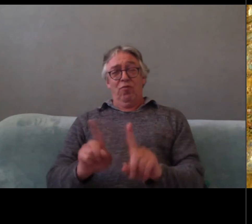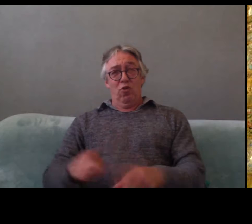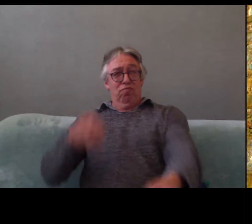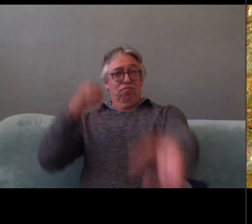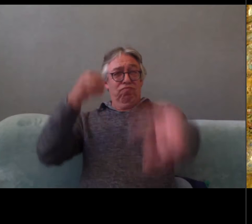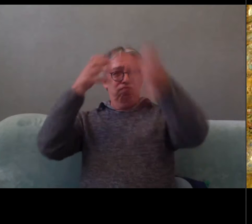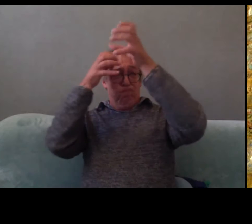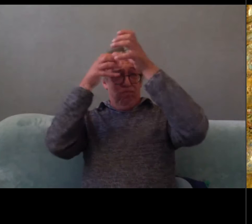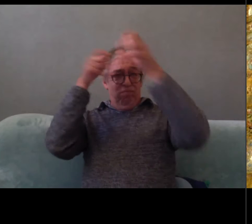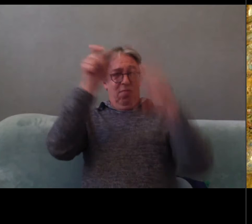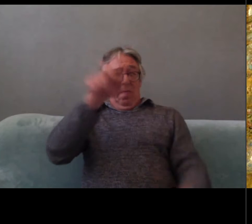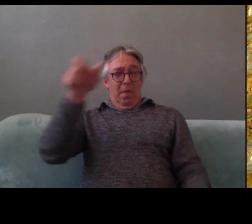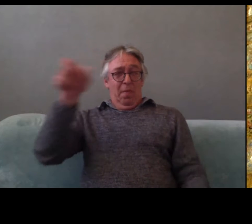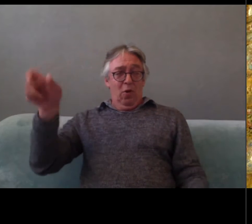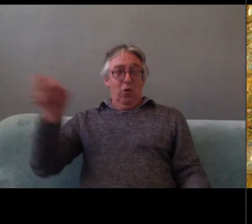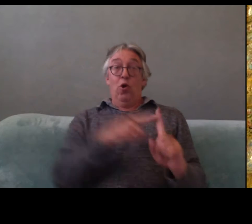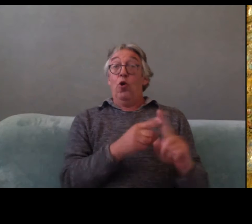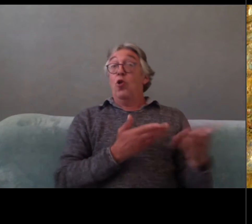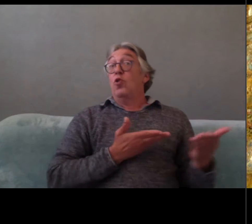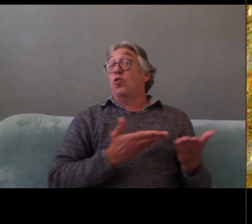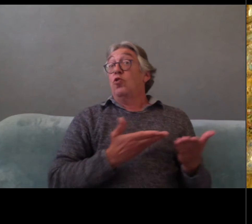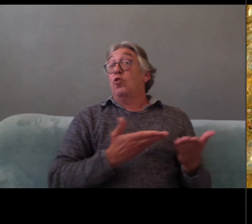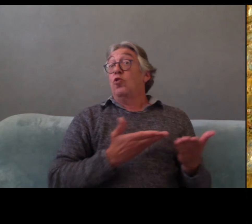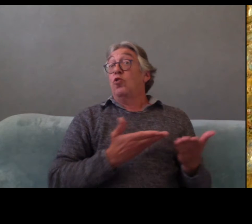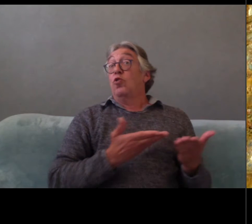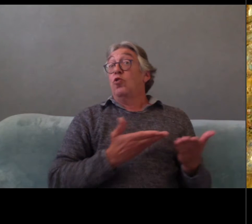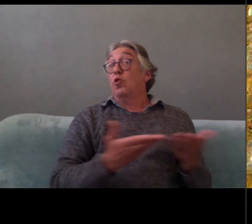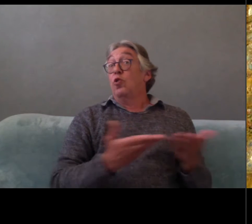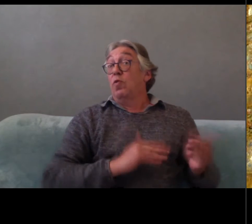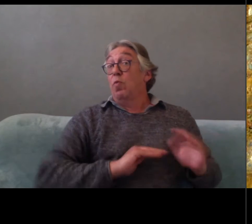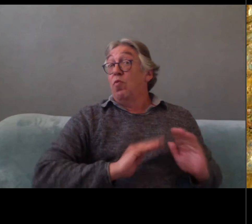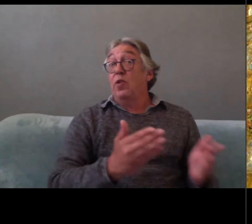service providers, European Commission for the implementation nationally.